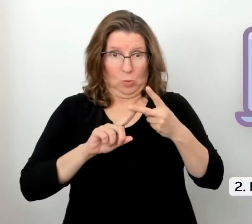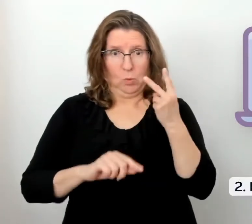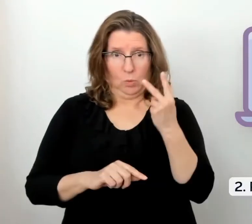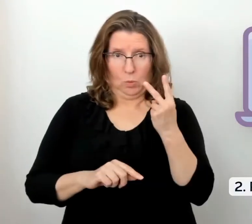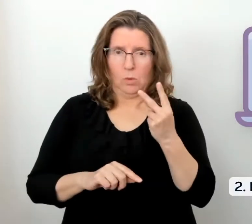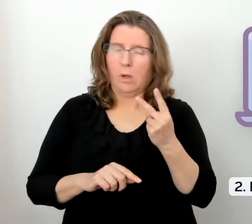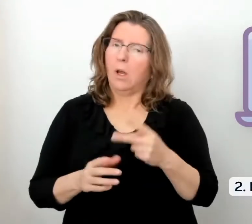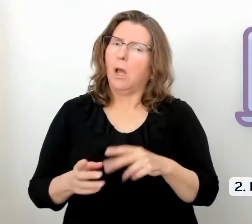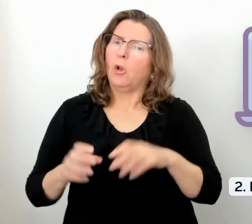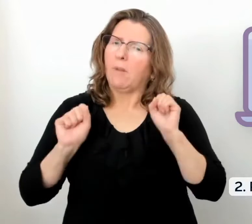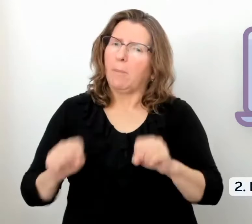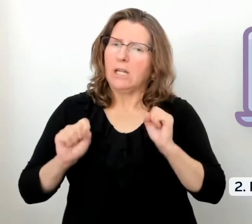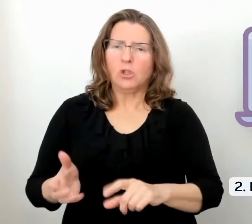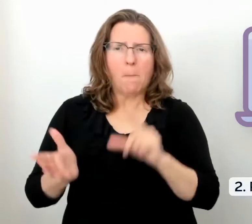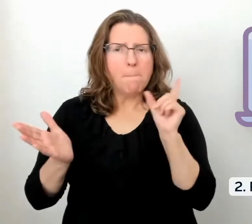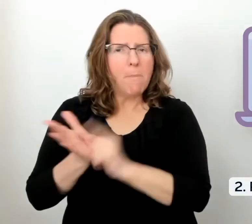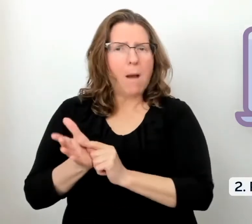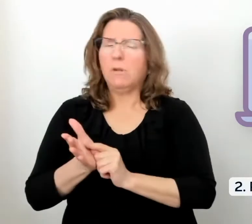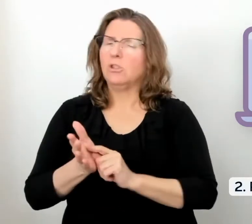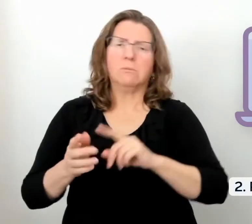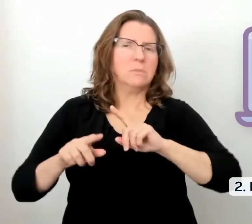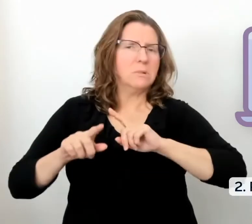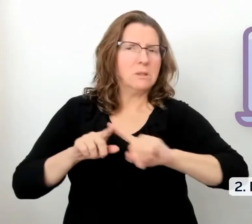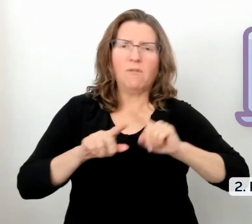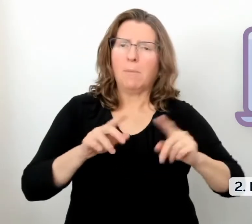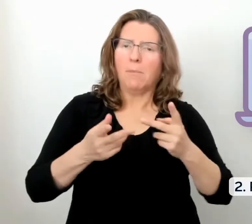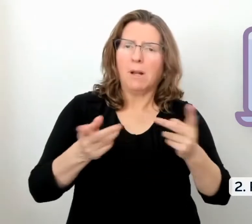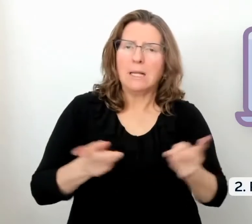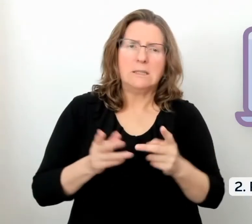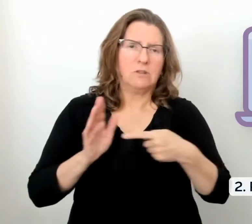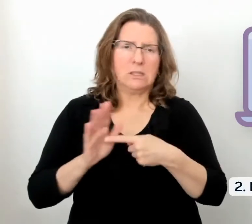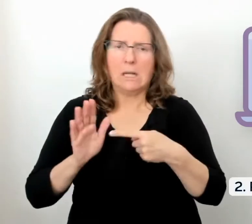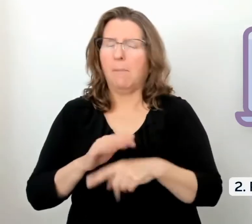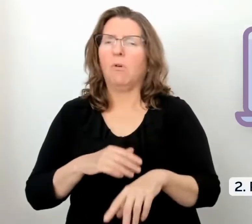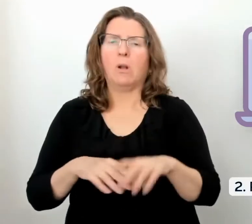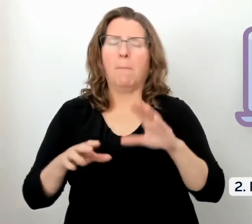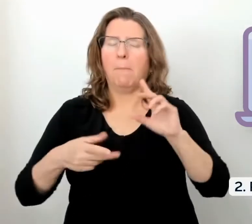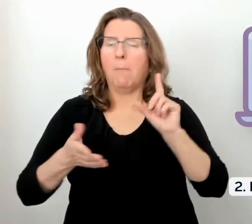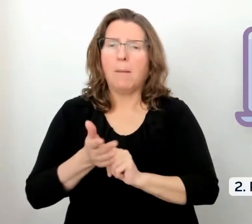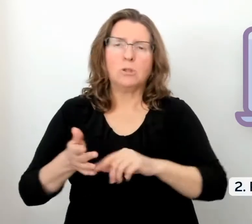Number two, word processing allows you options to "publish" the product in a variety of formats.